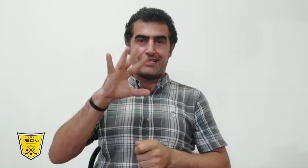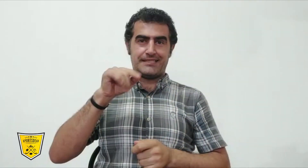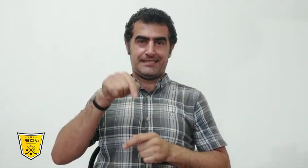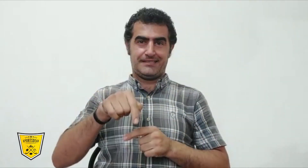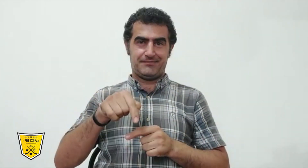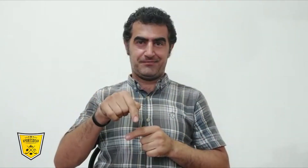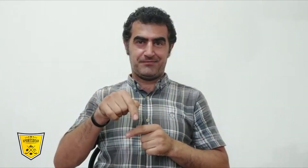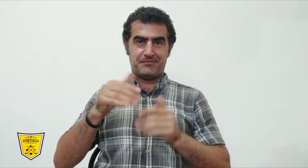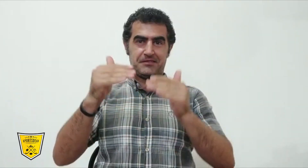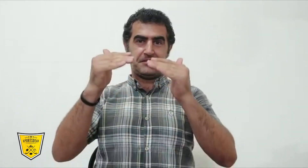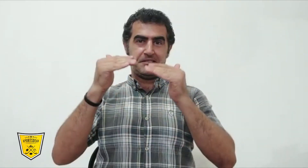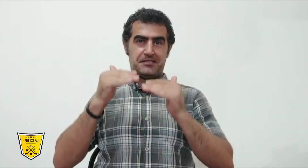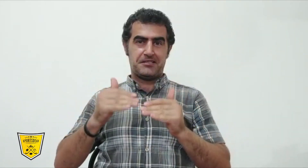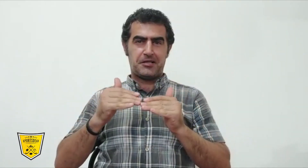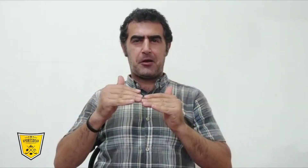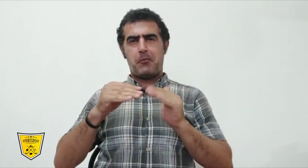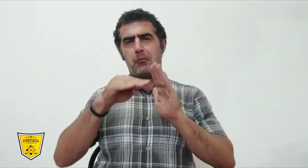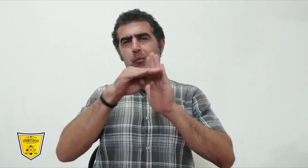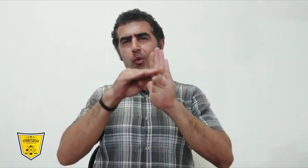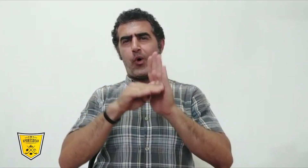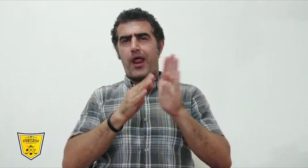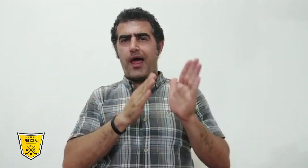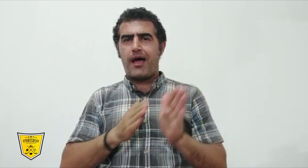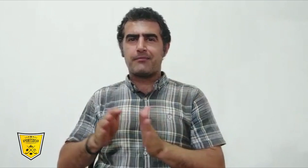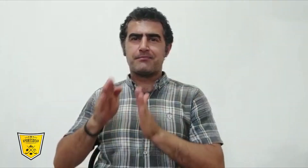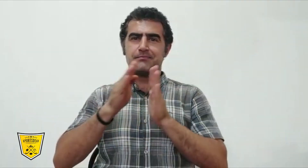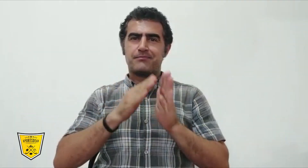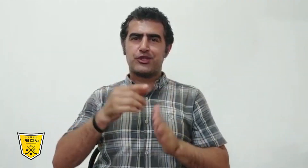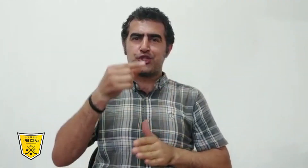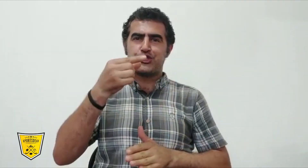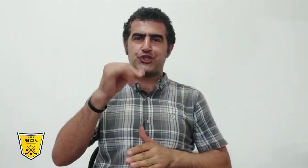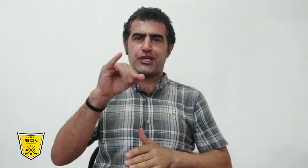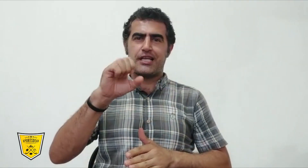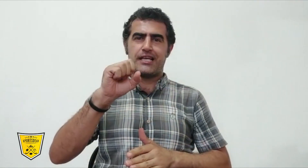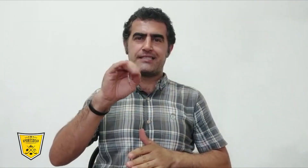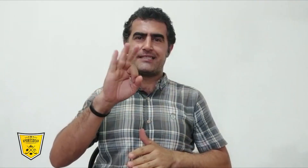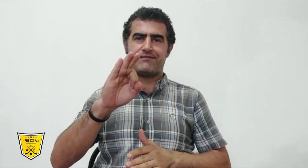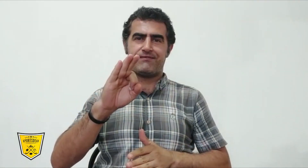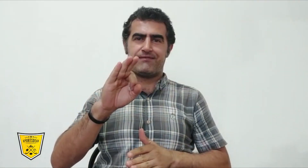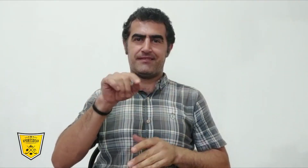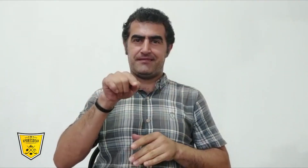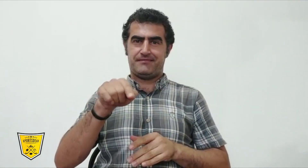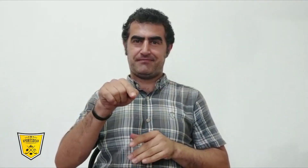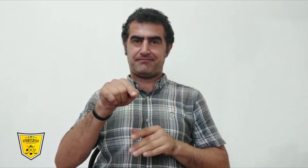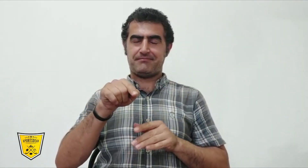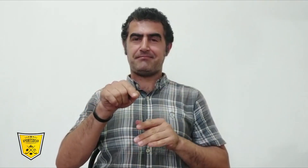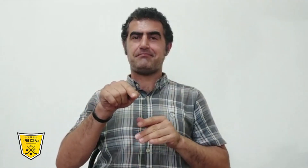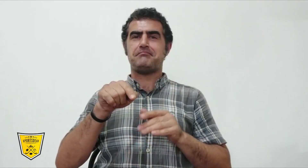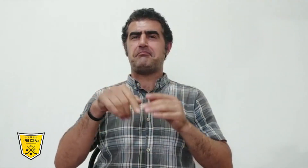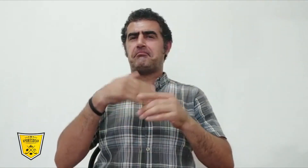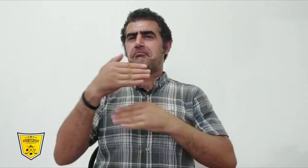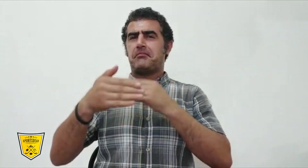the ICSD ethics system and its tools, taking in the